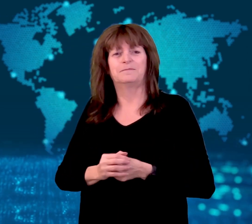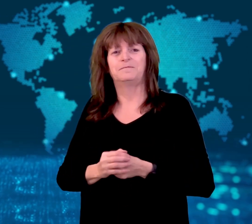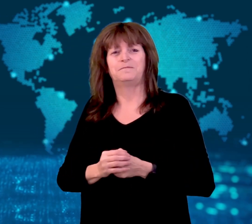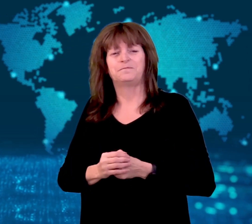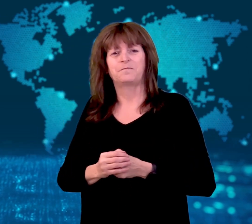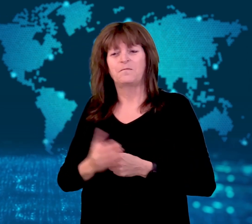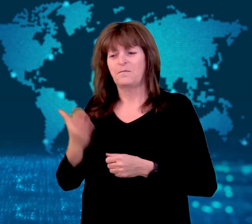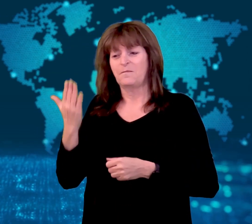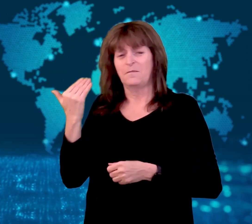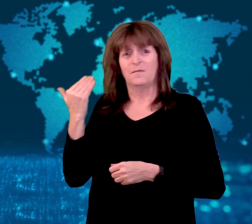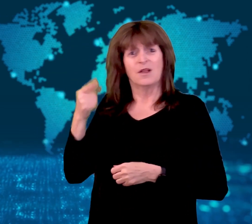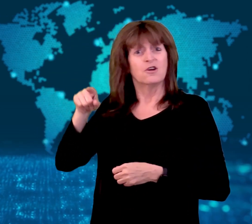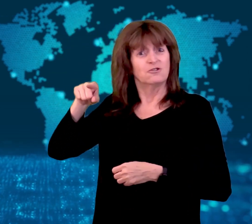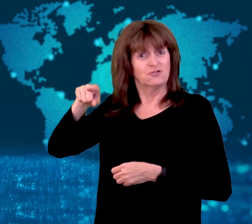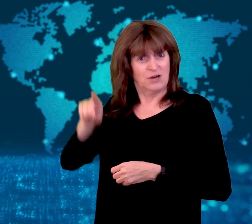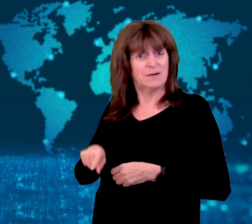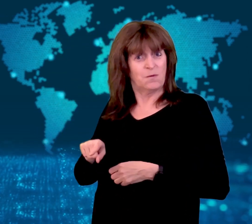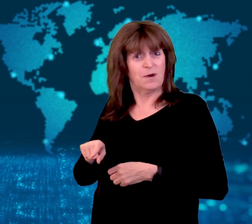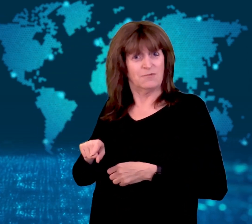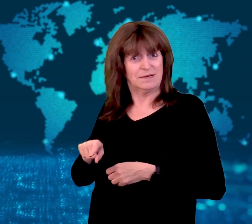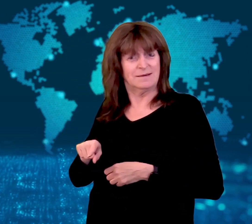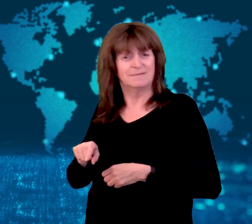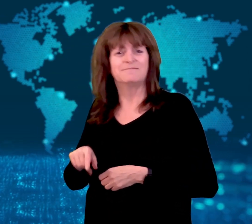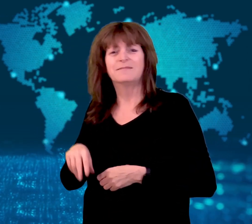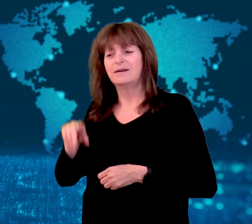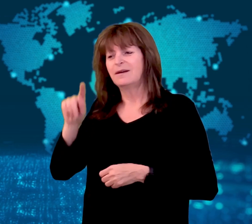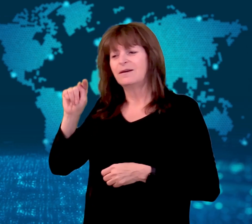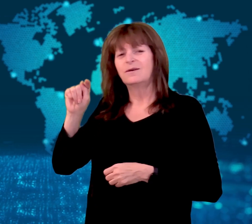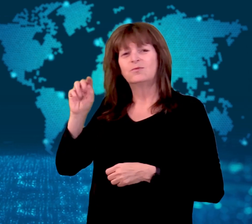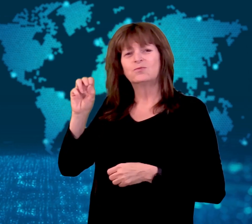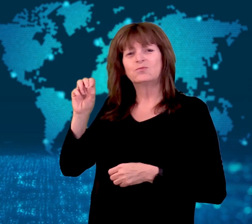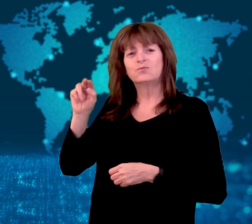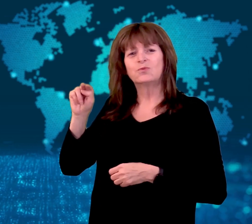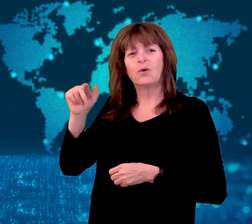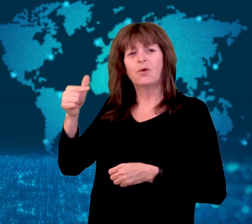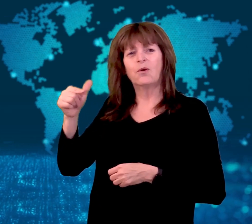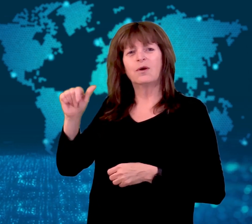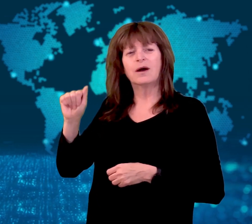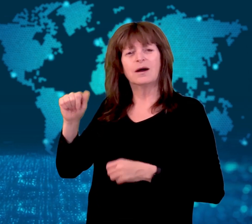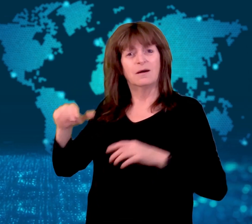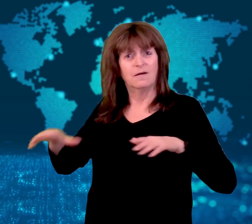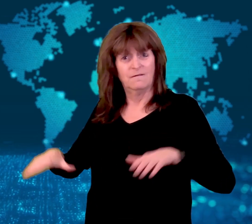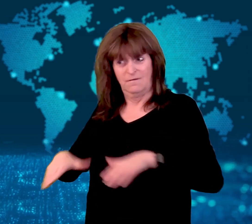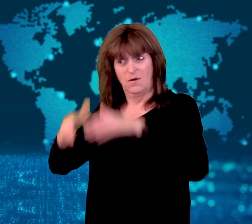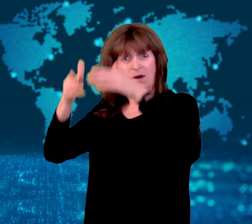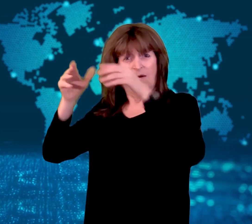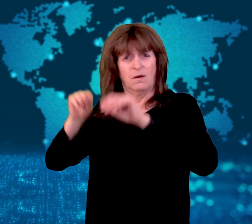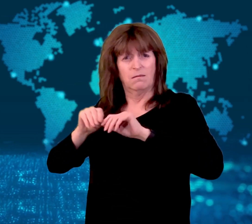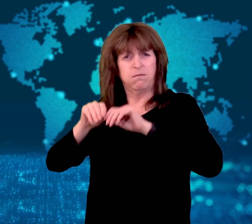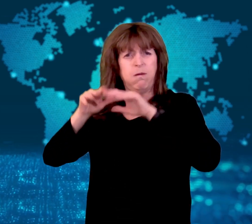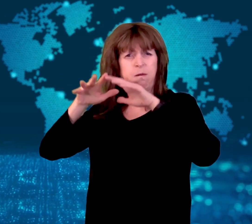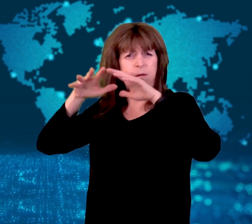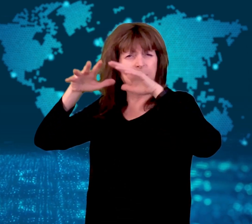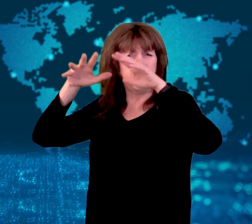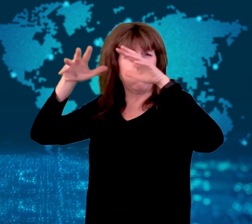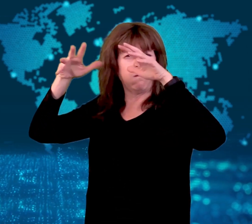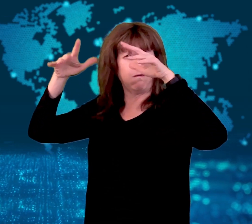In January of this year, the Tonga volcano erupted